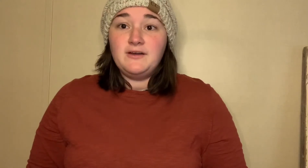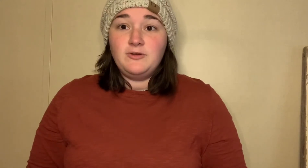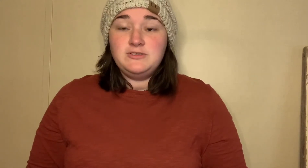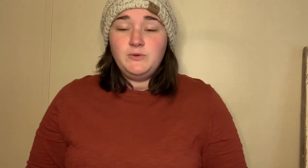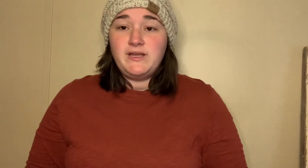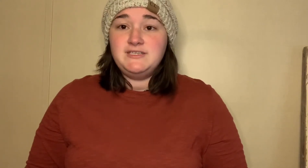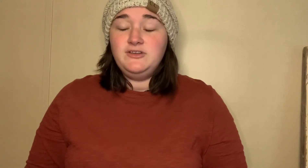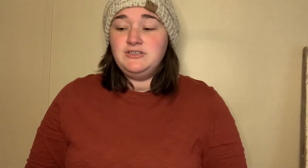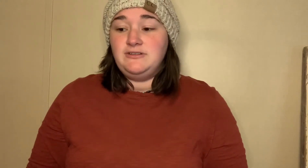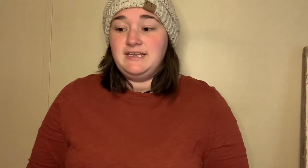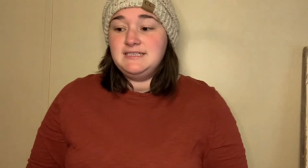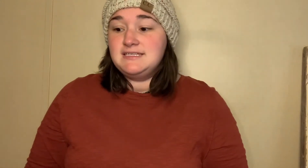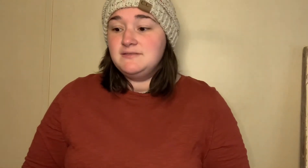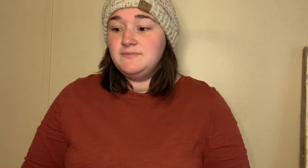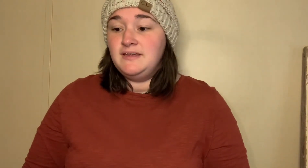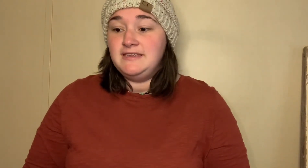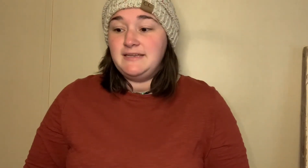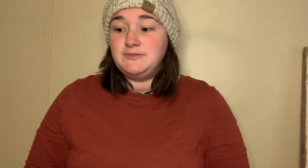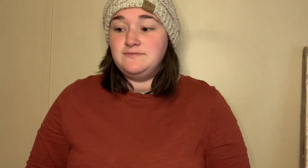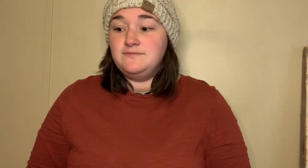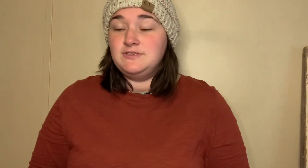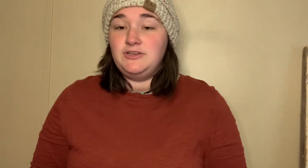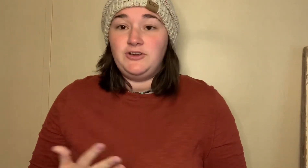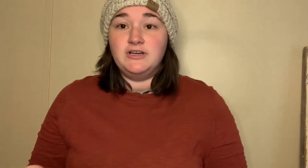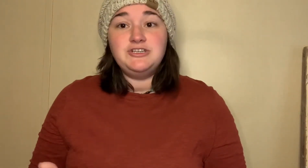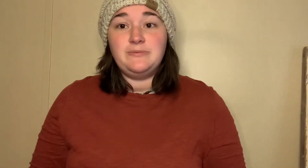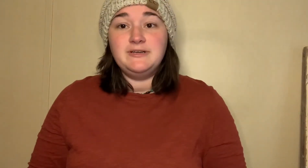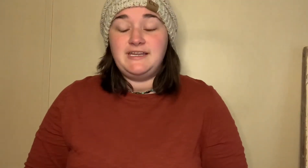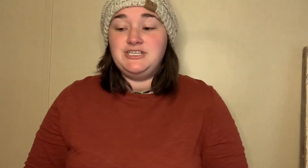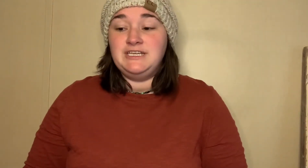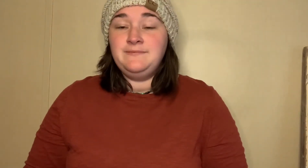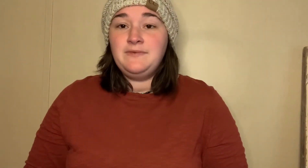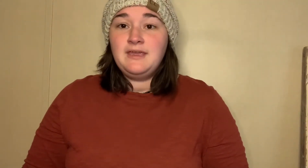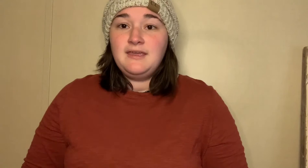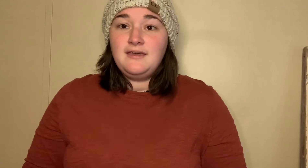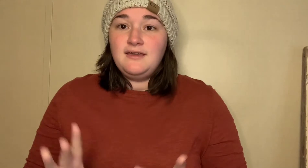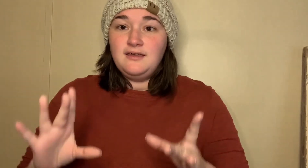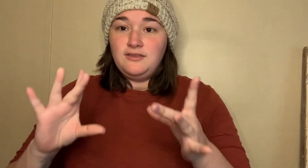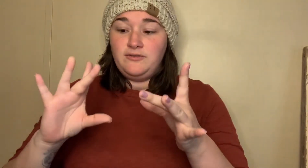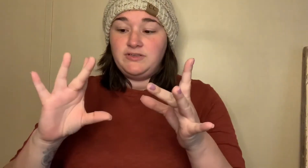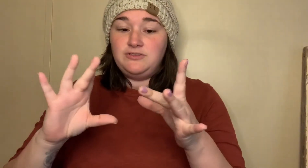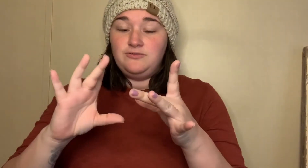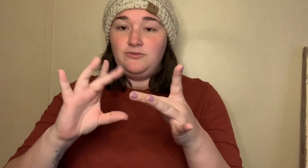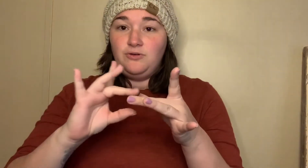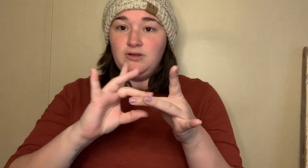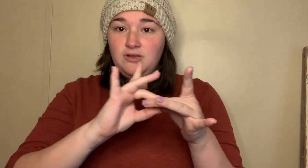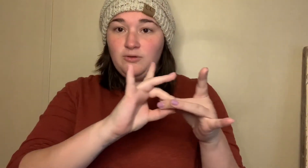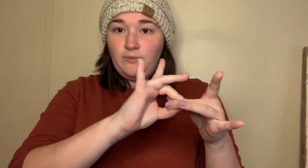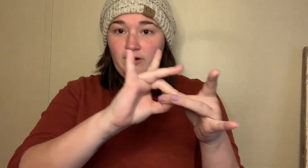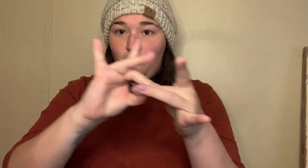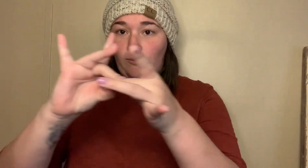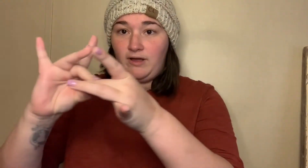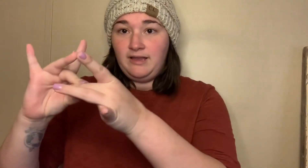multiple ways you could do this it's up to your interpretation you can do we are one